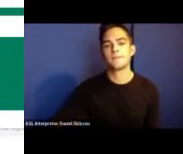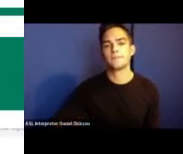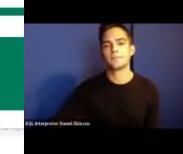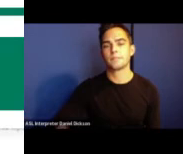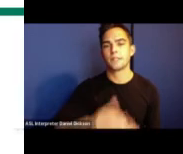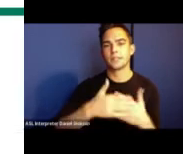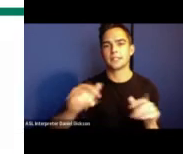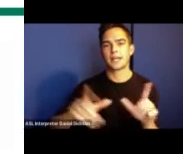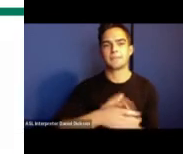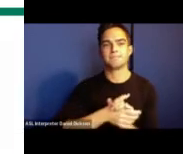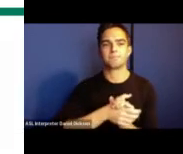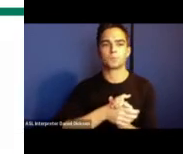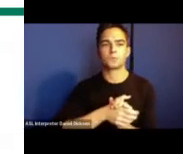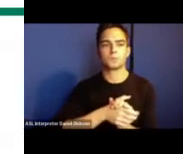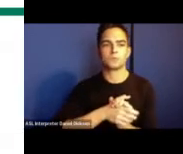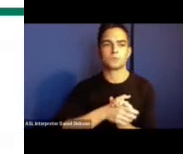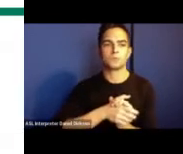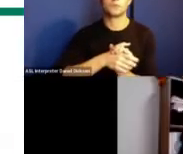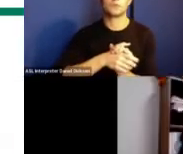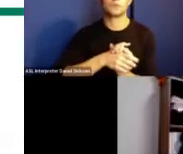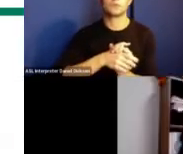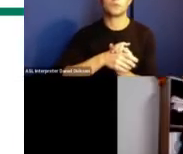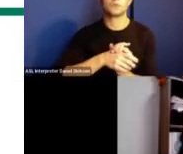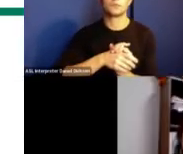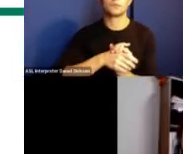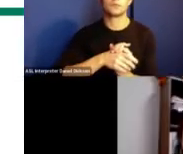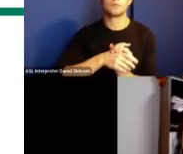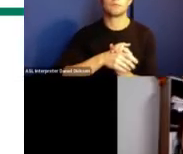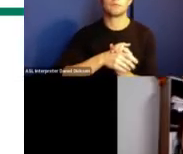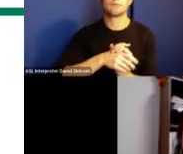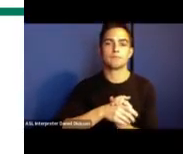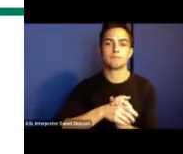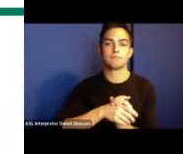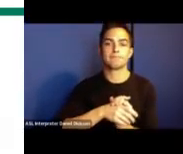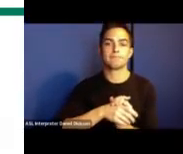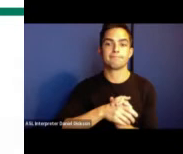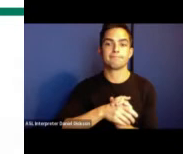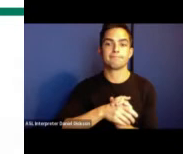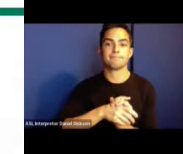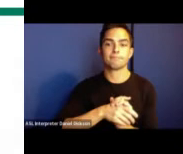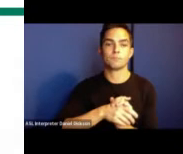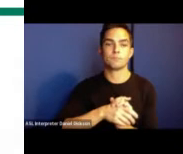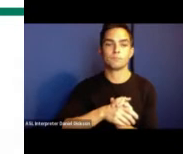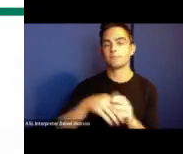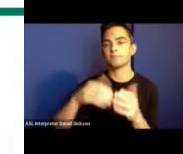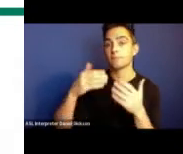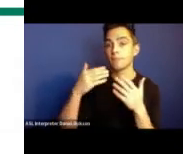please. Thank you, Ari, this is